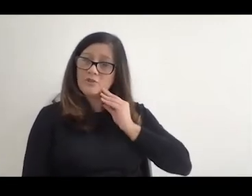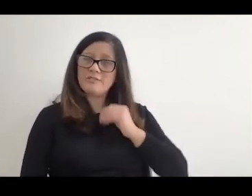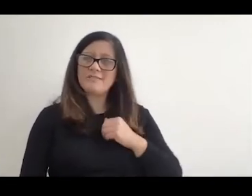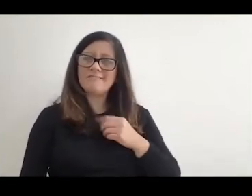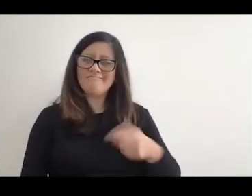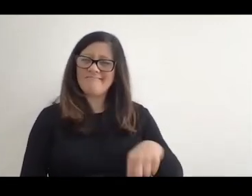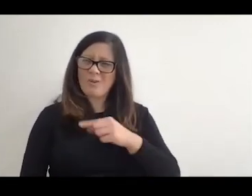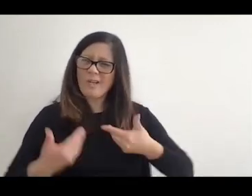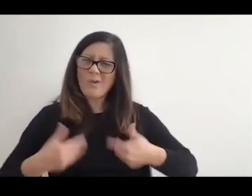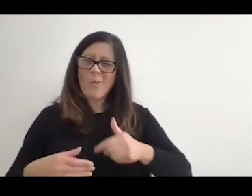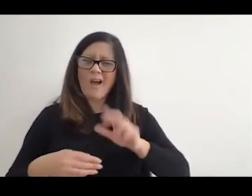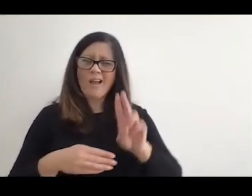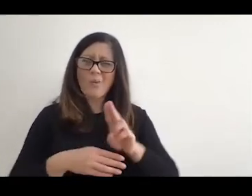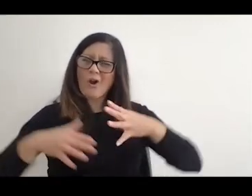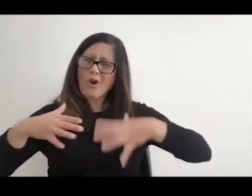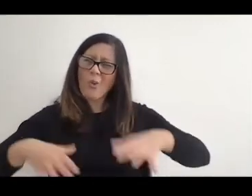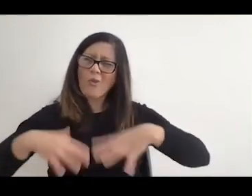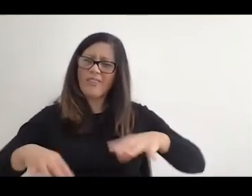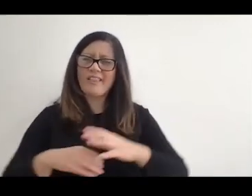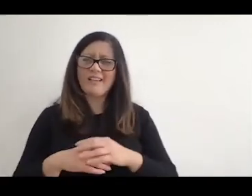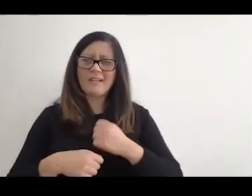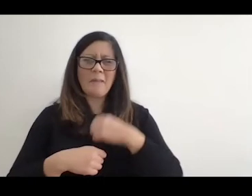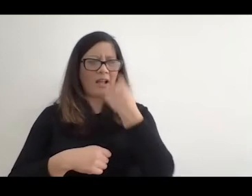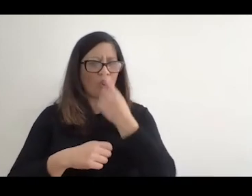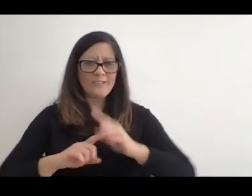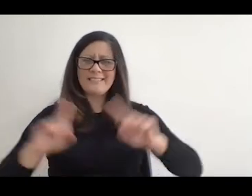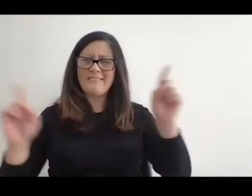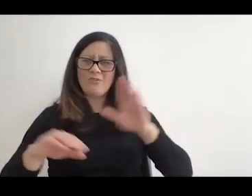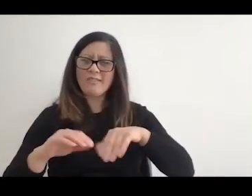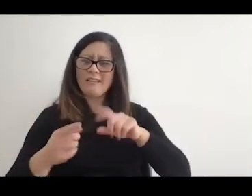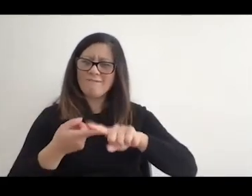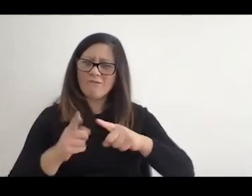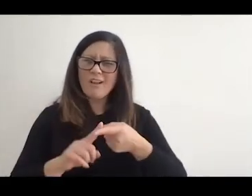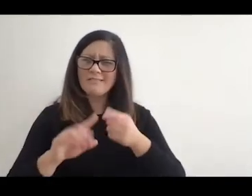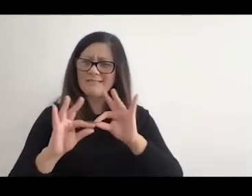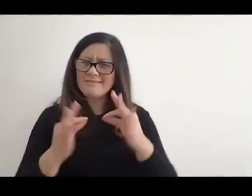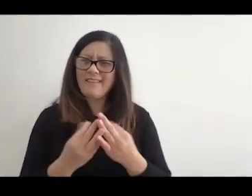that we feel ostracizes us from the rest of our friends and families, so meaning that if everyone